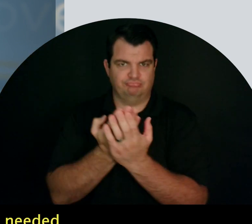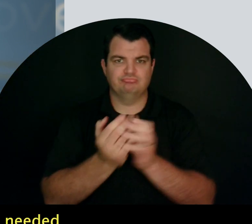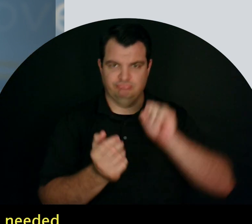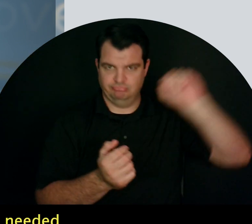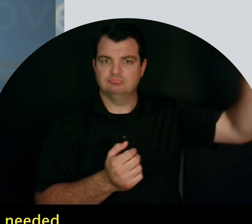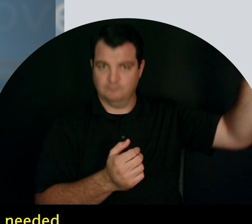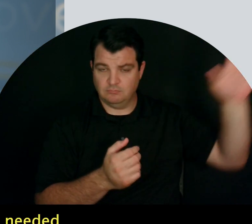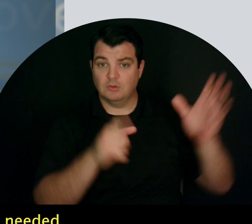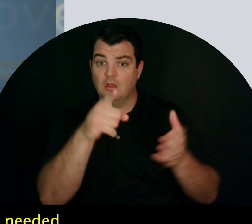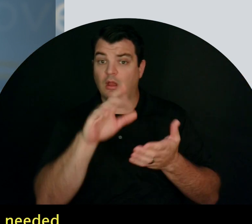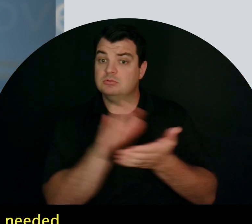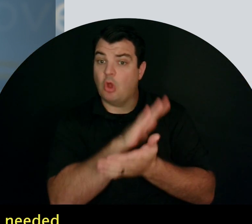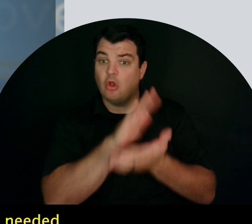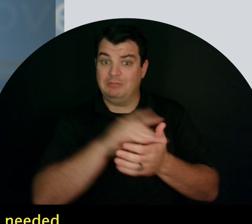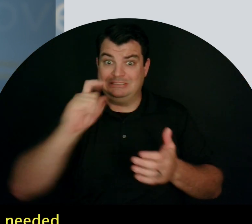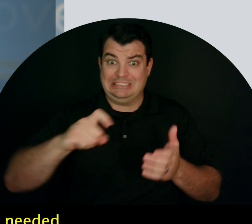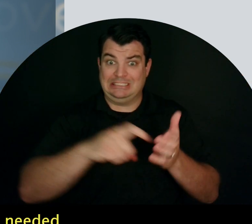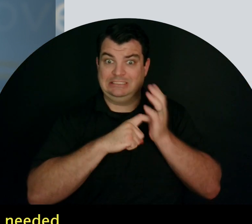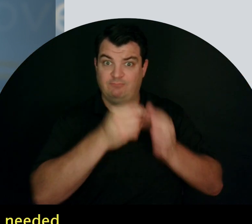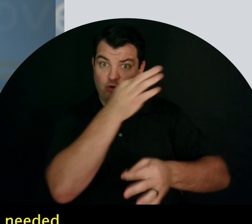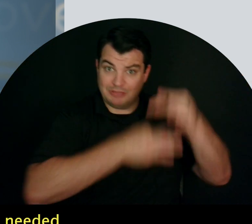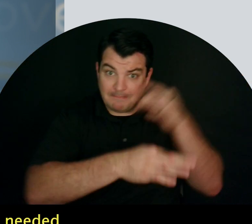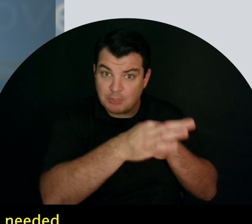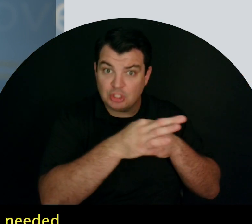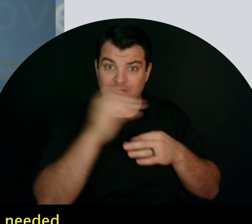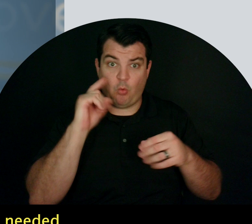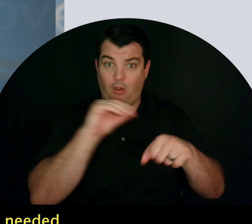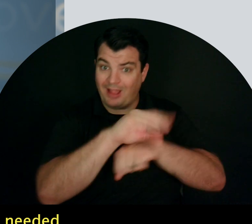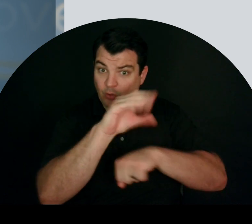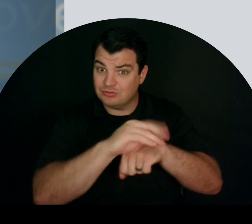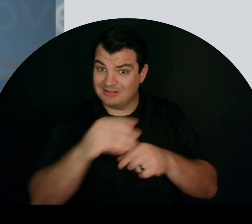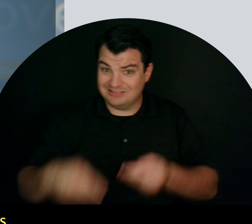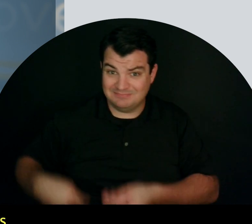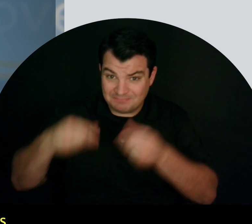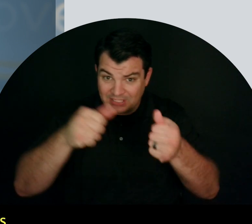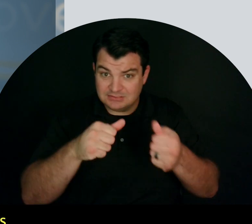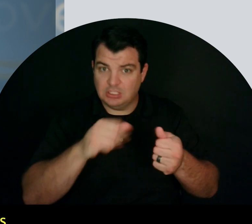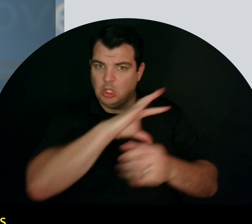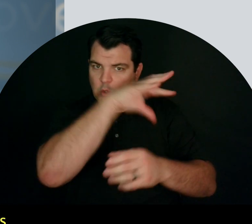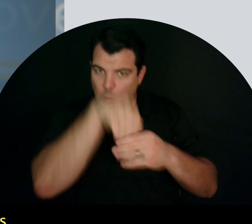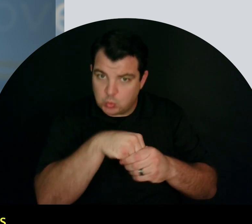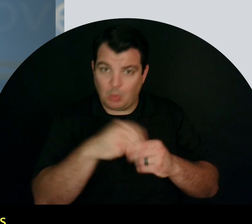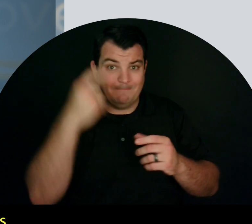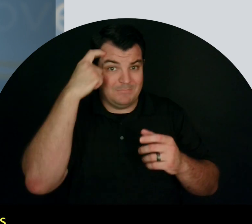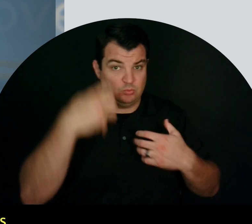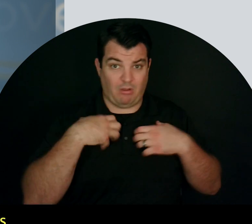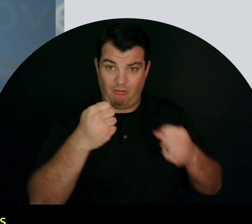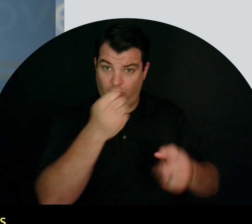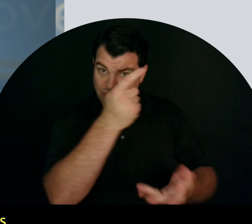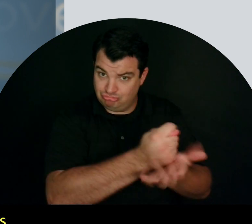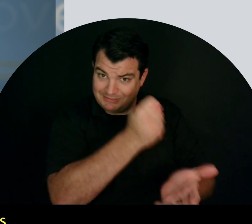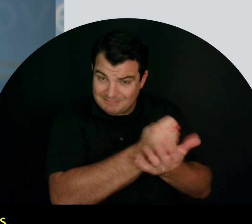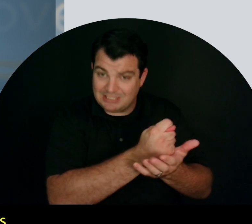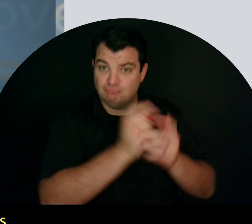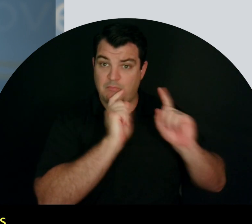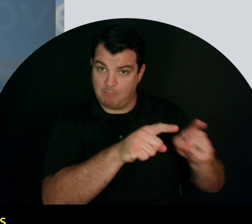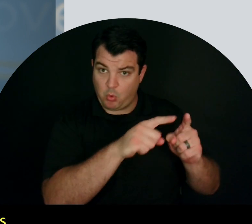Other documentation is needed to be reimbursed for counseling expenses. These documents include a mental health treatment report